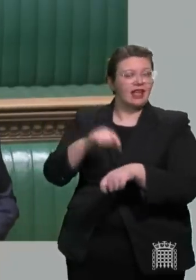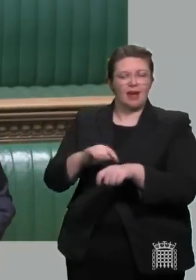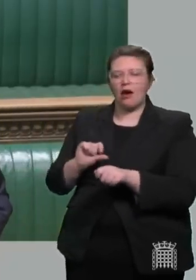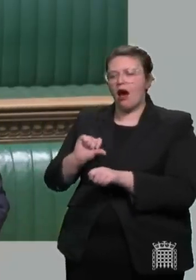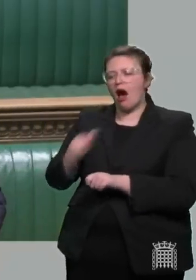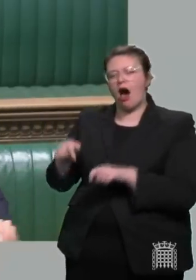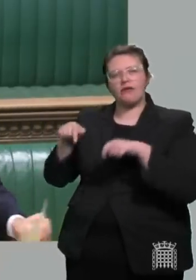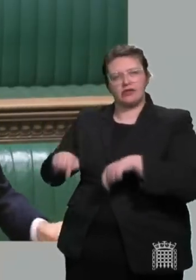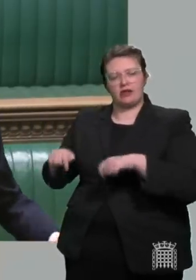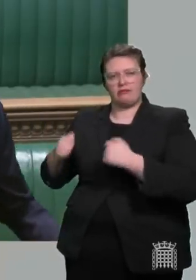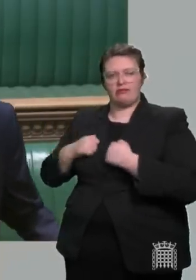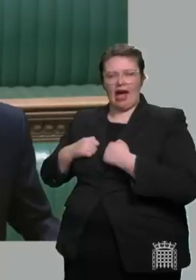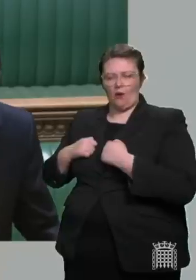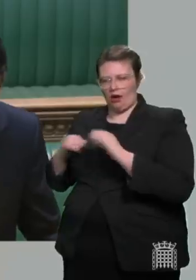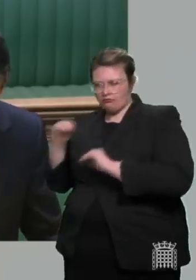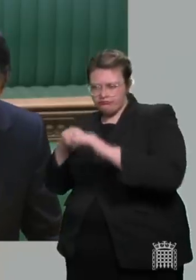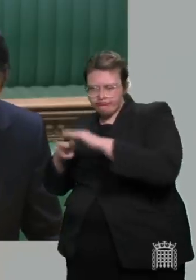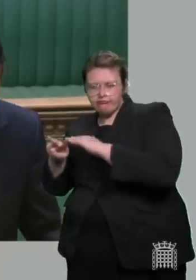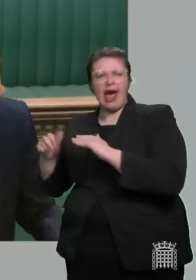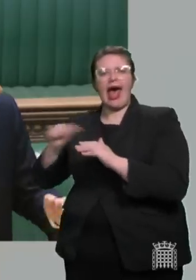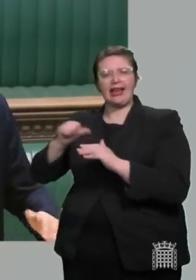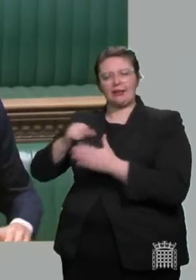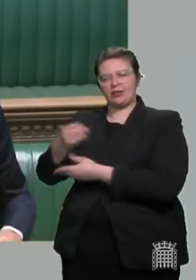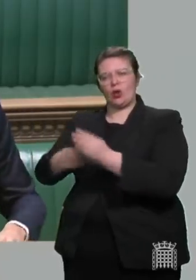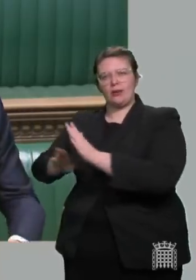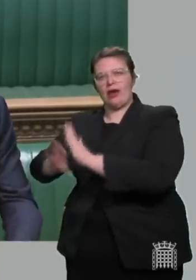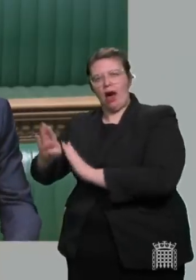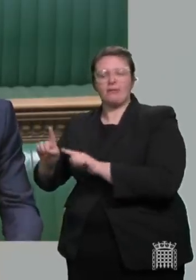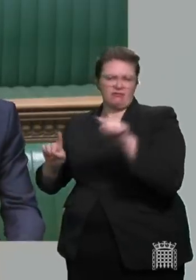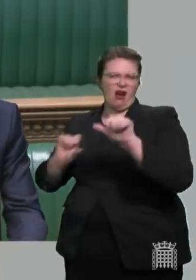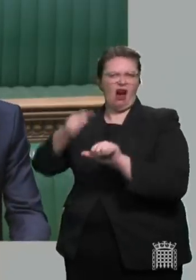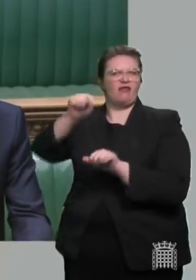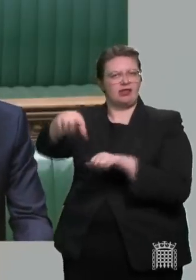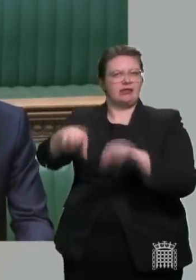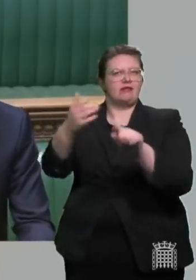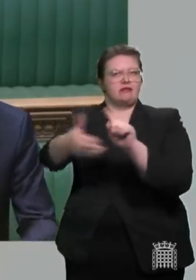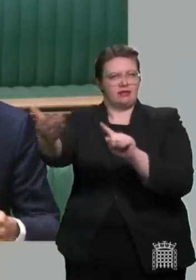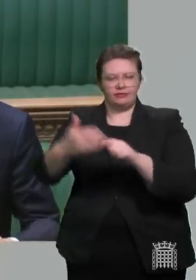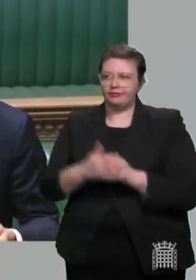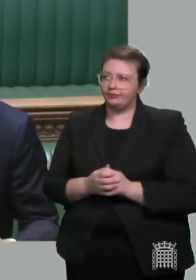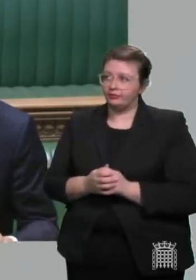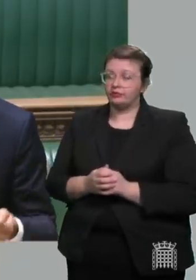economy to have recovered, and even then, because corporation tax is only charged